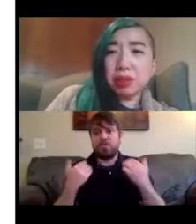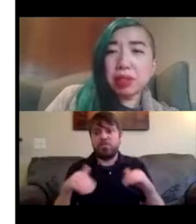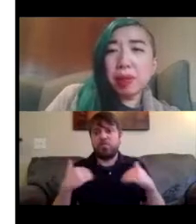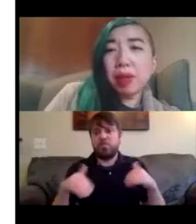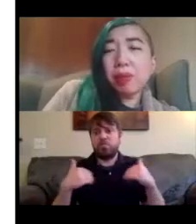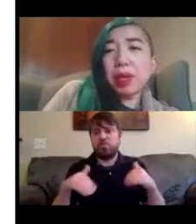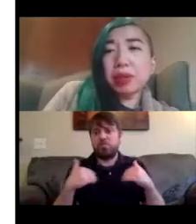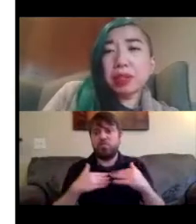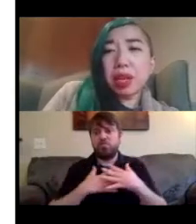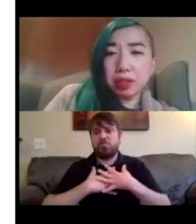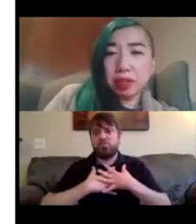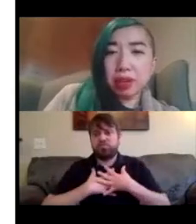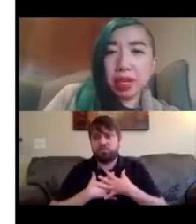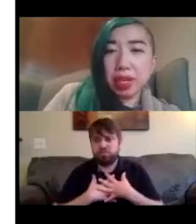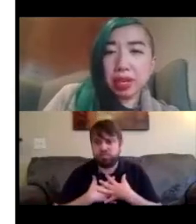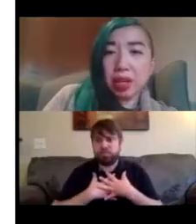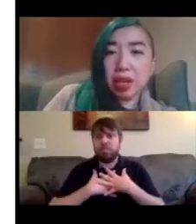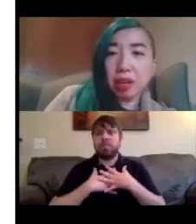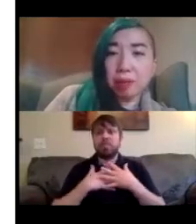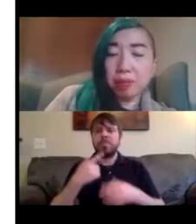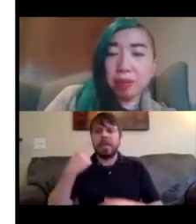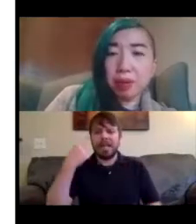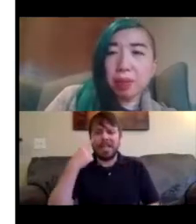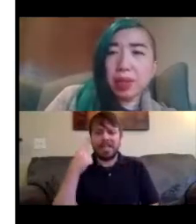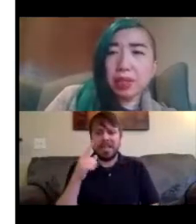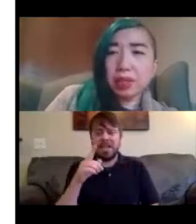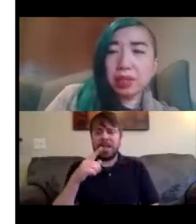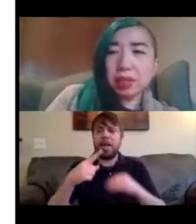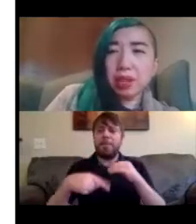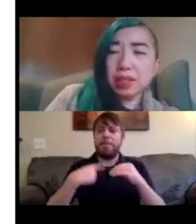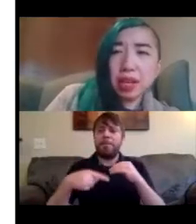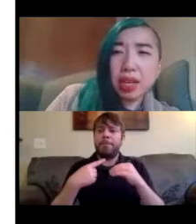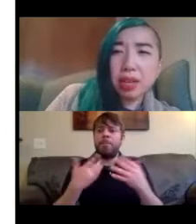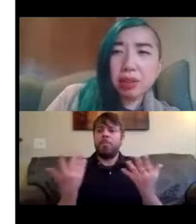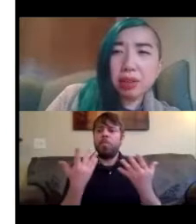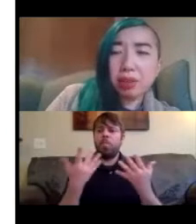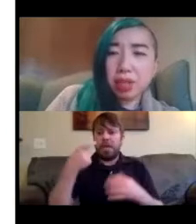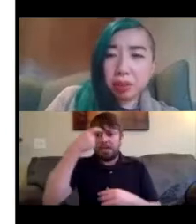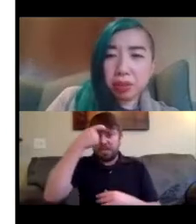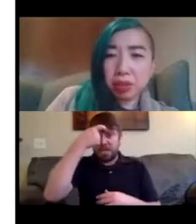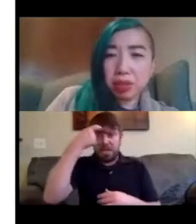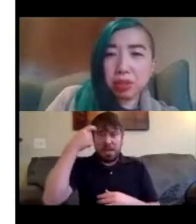think about what ghosts haunt your writing: what's unsaid or that you keep returning to,